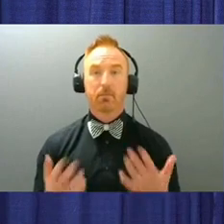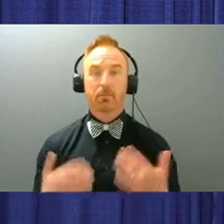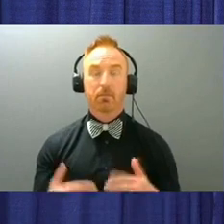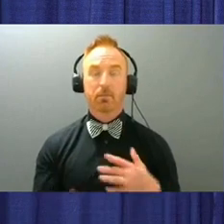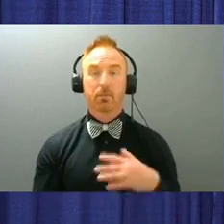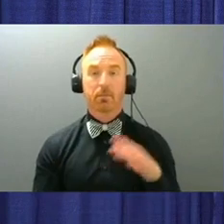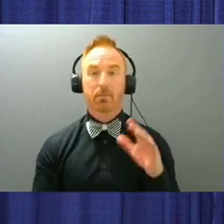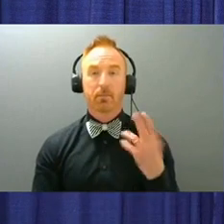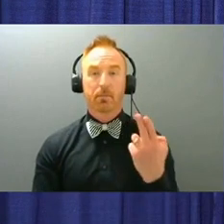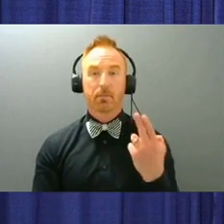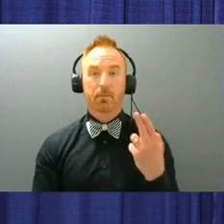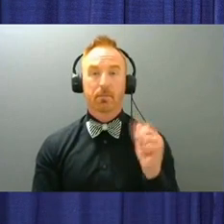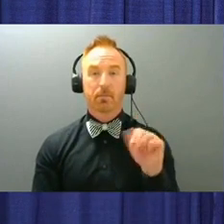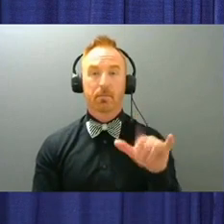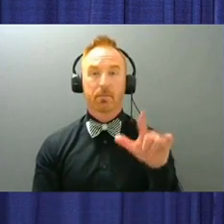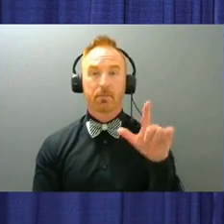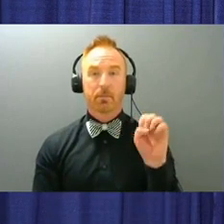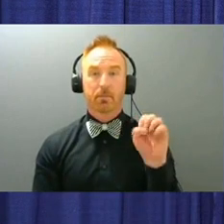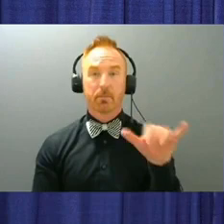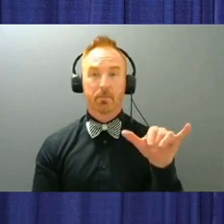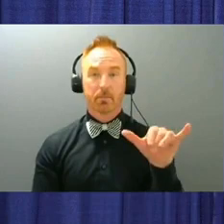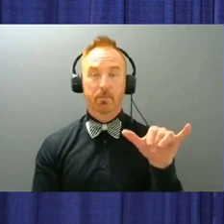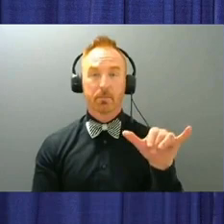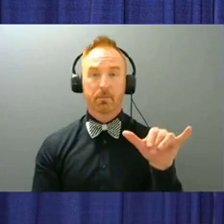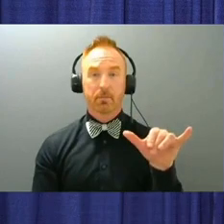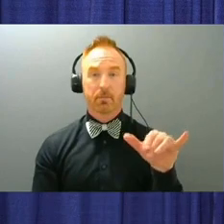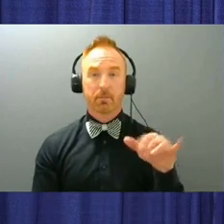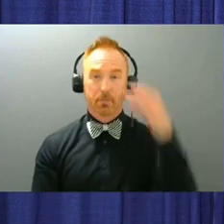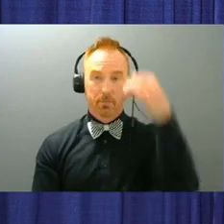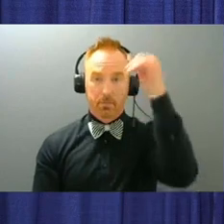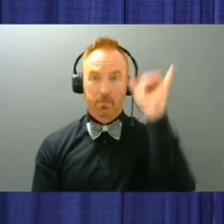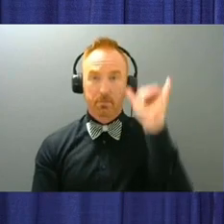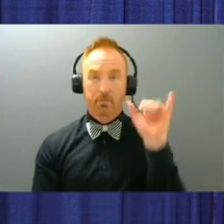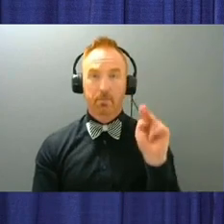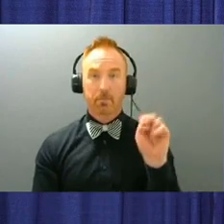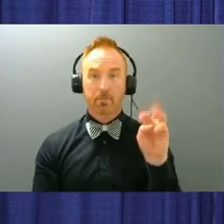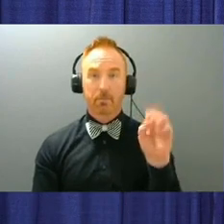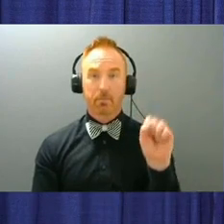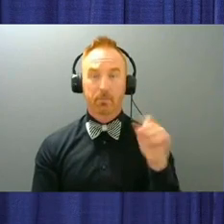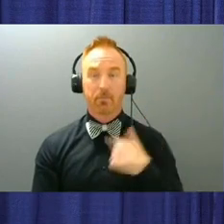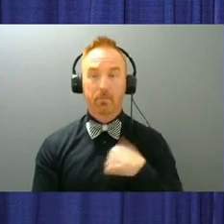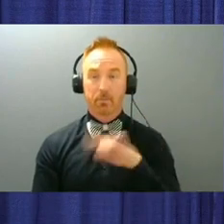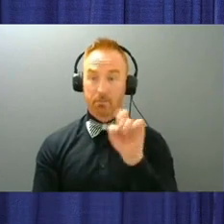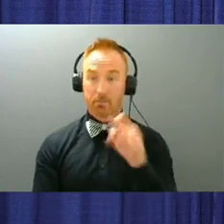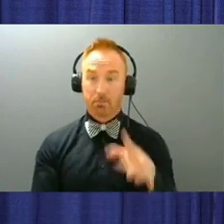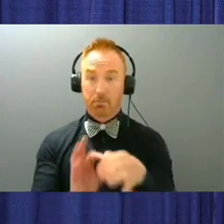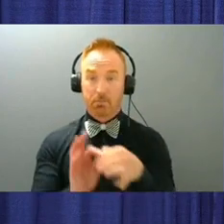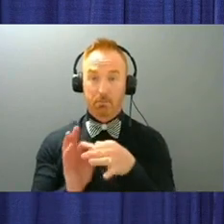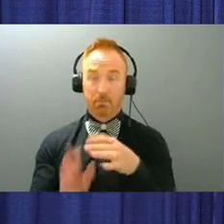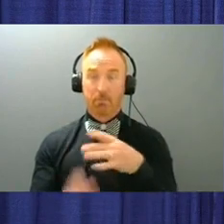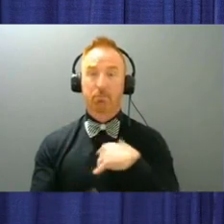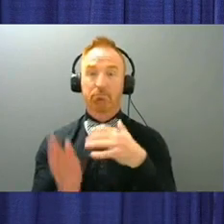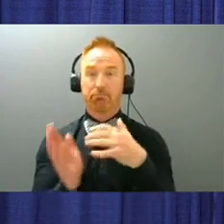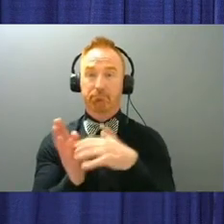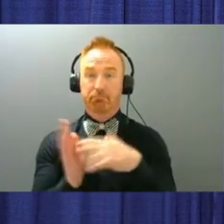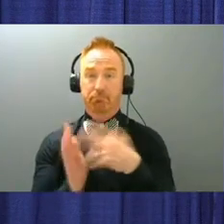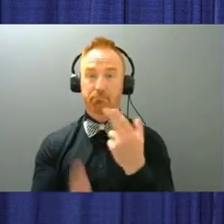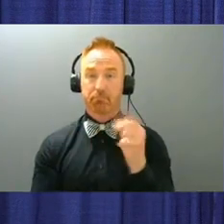We will now go to Hailey with Yukon News. Reporter: And another question for Dr Hanley.